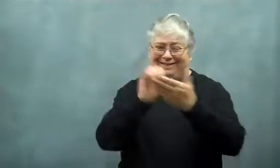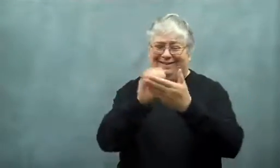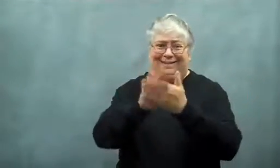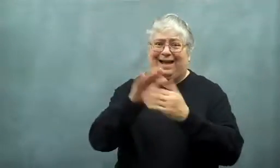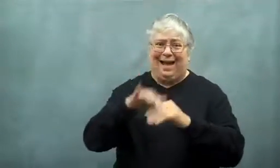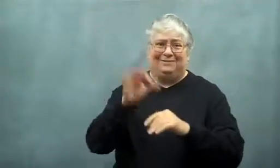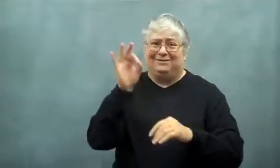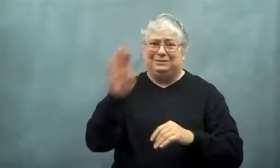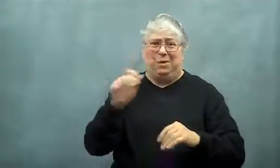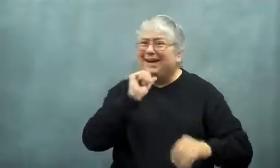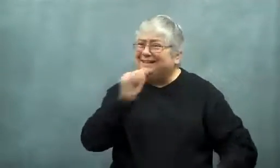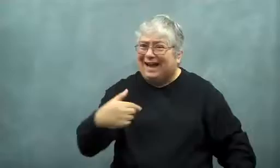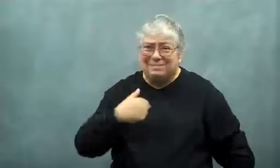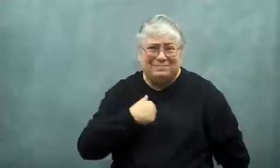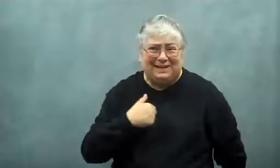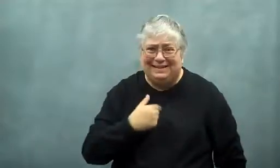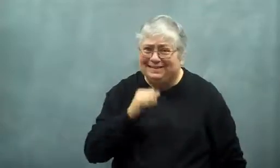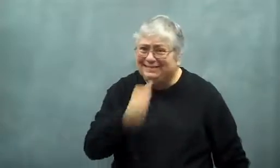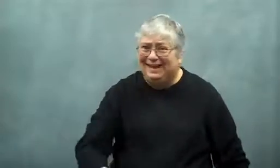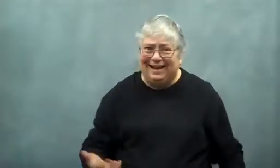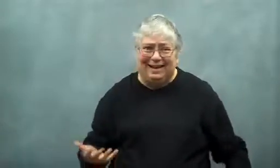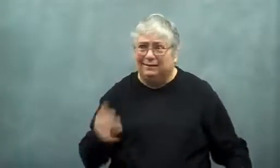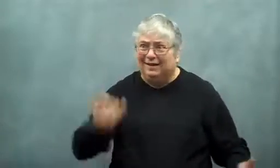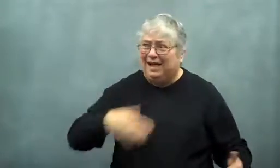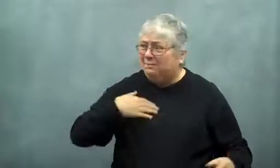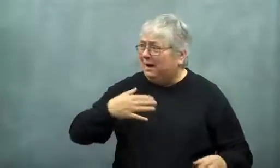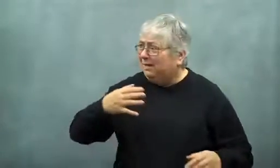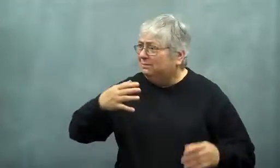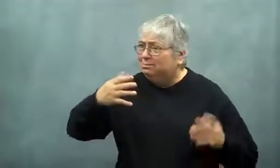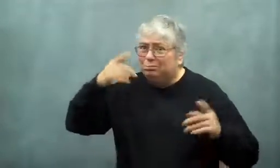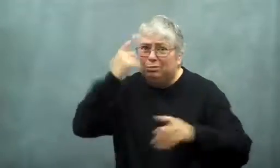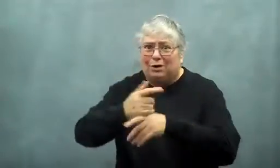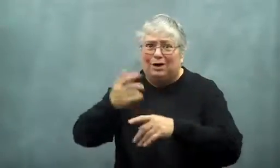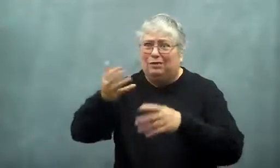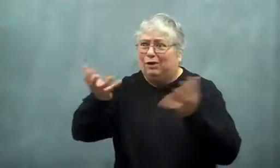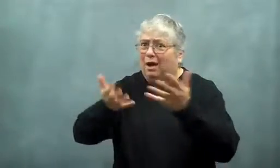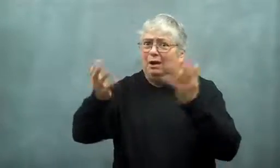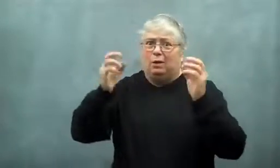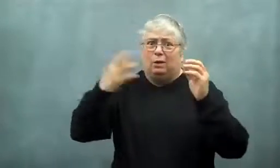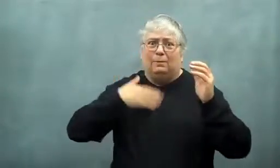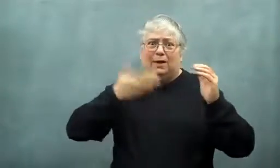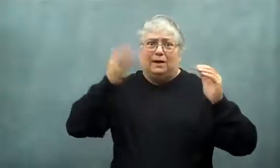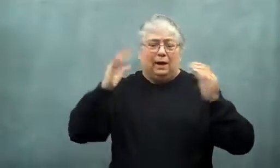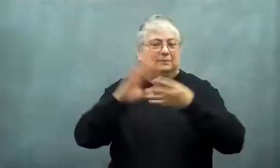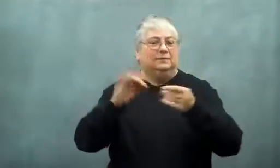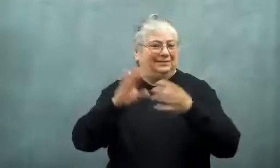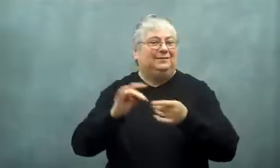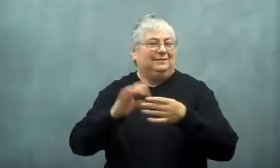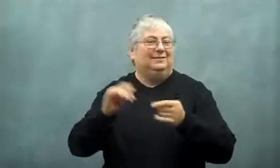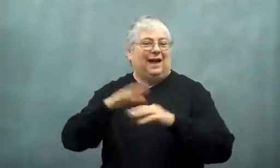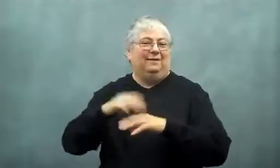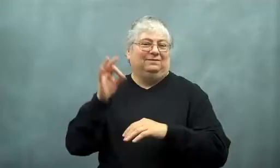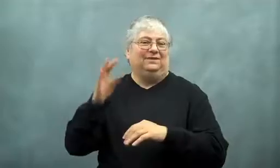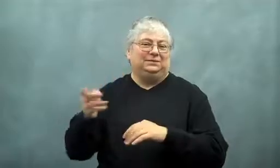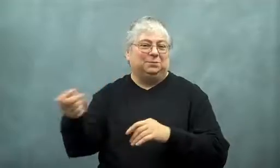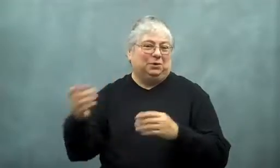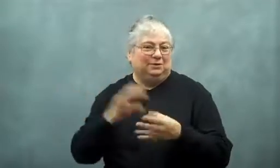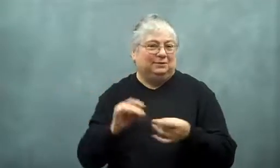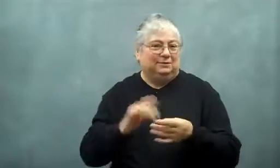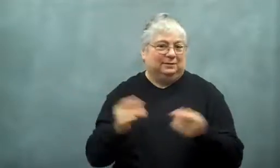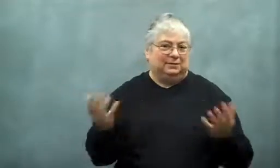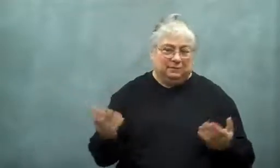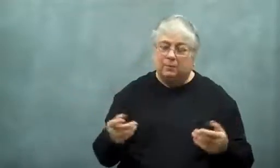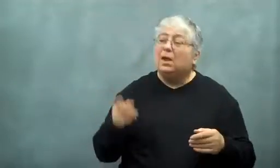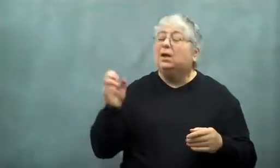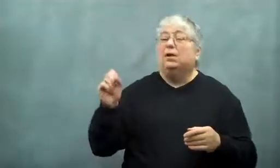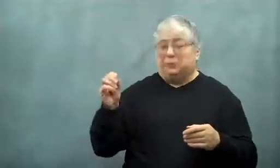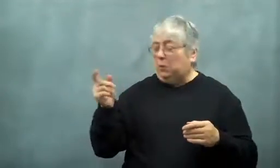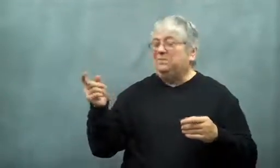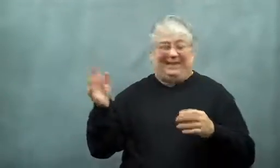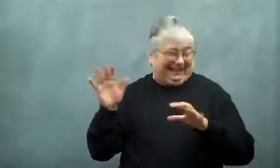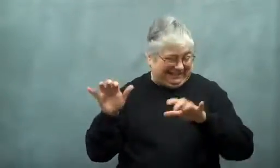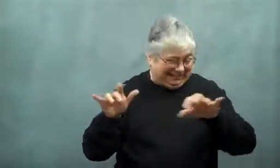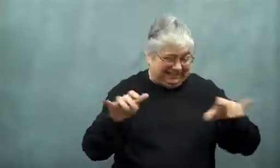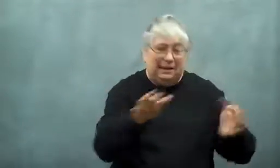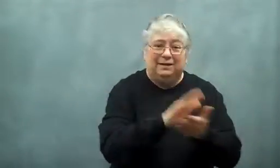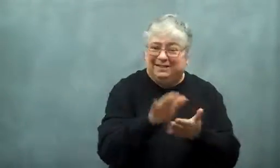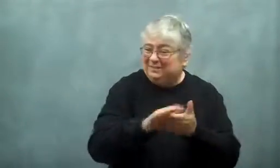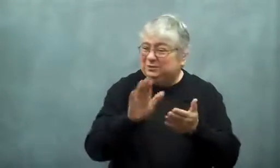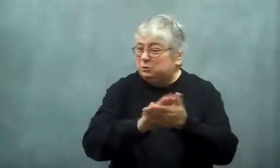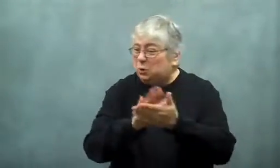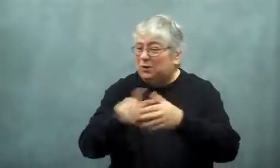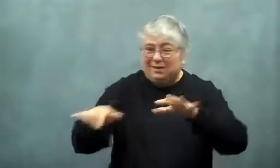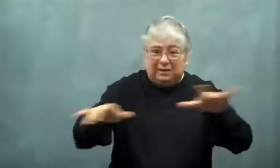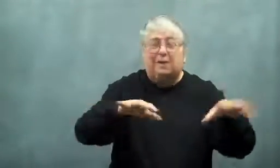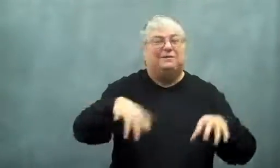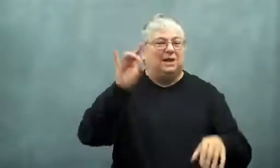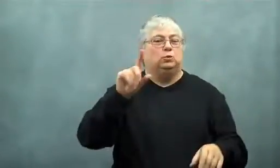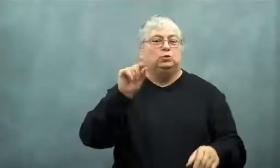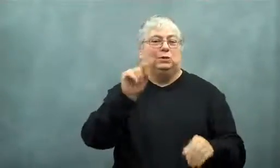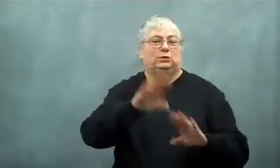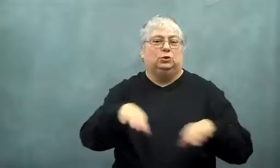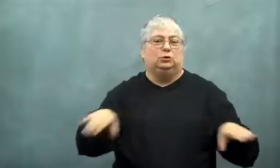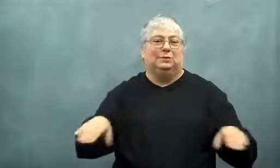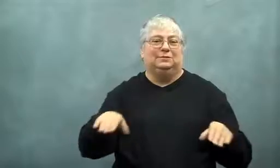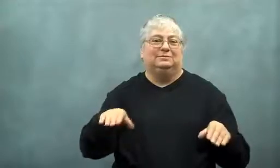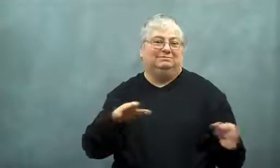He said, "Oh my god, it's my brother!" on Facebook.